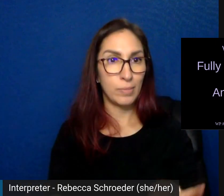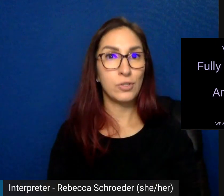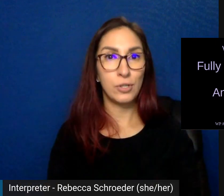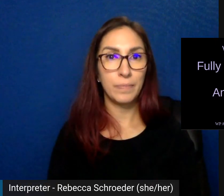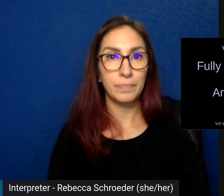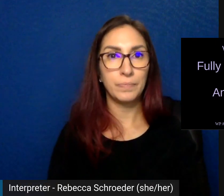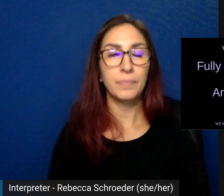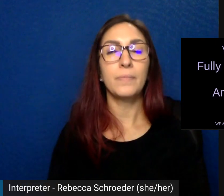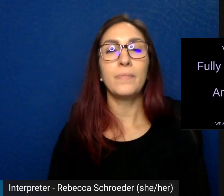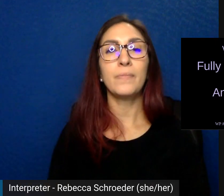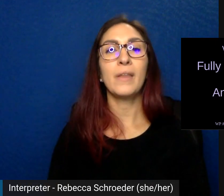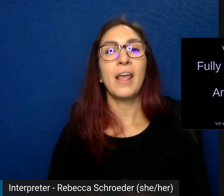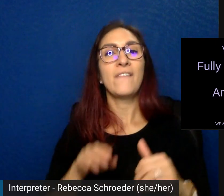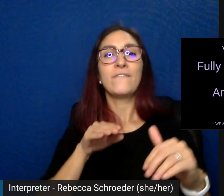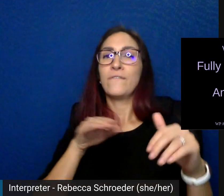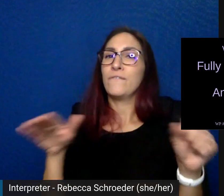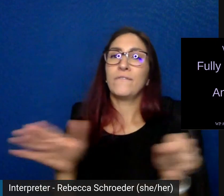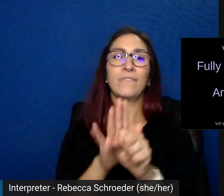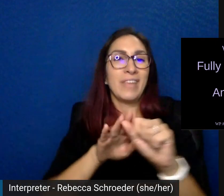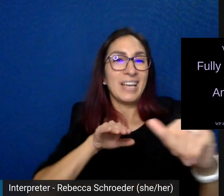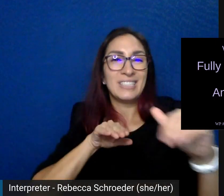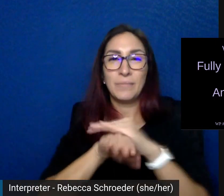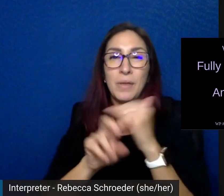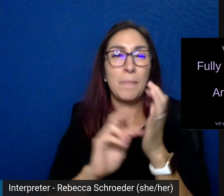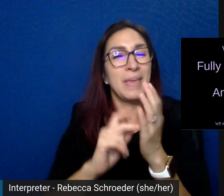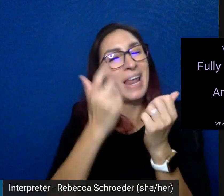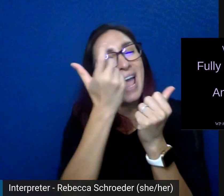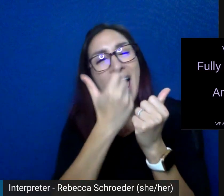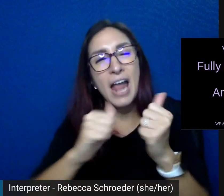in the world can visit the website in the first place.